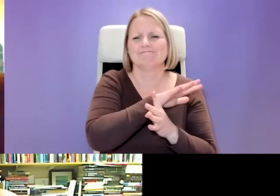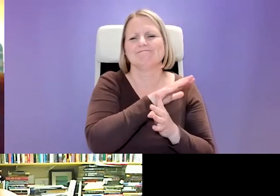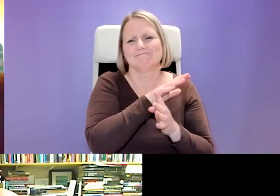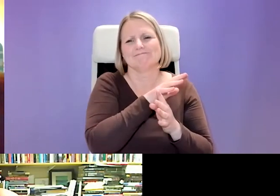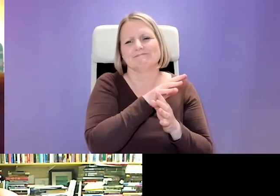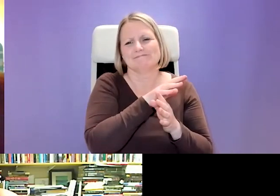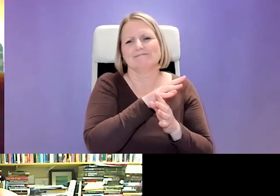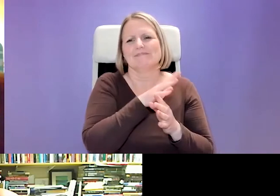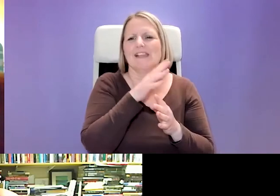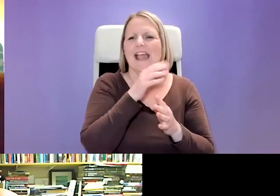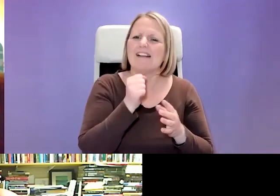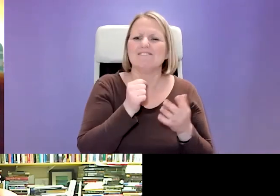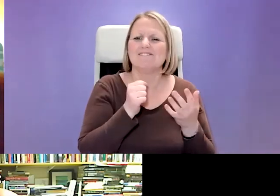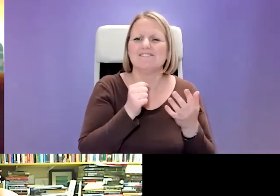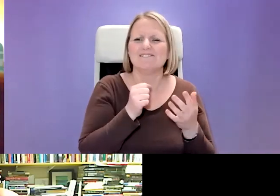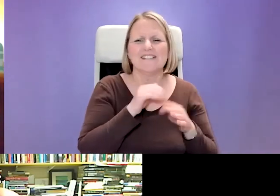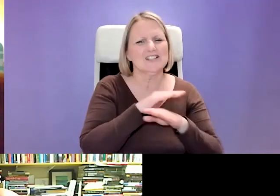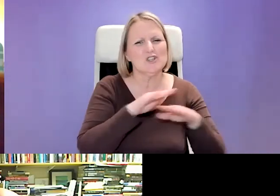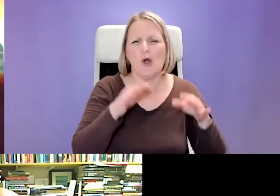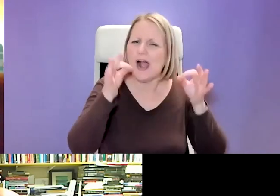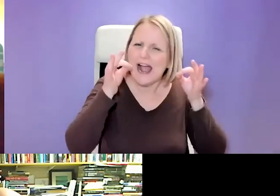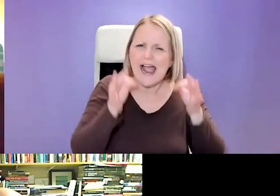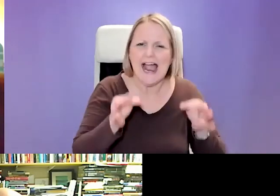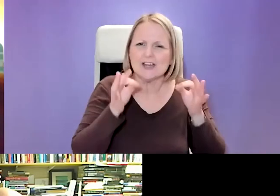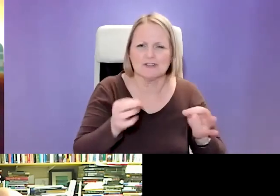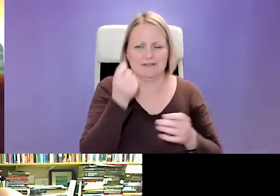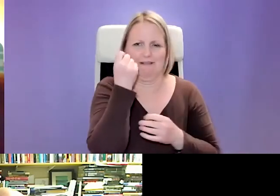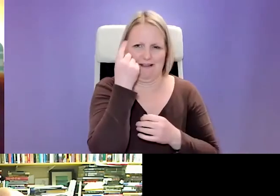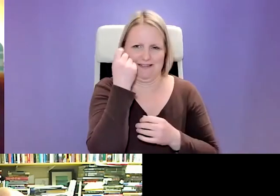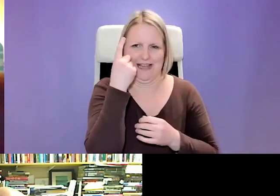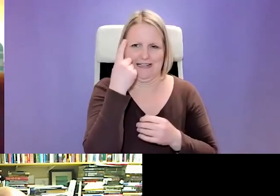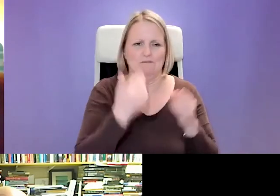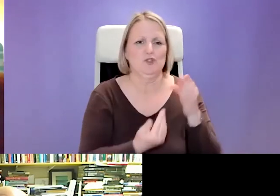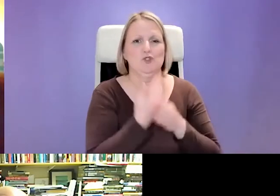flat and an accurate account of what the New Testament is pointing us toward